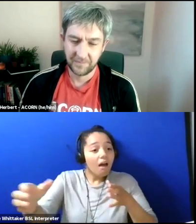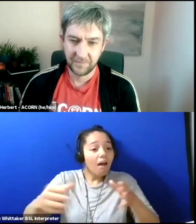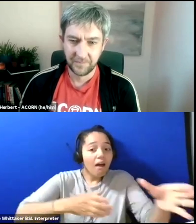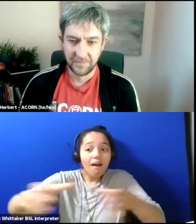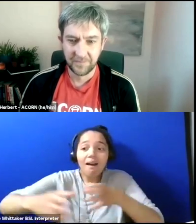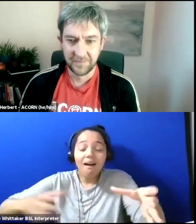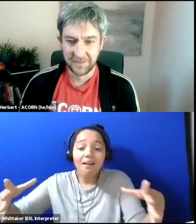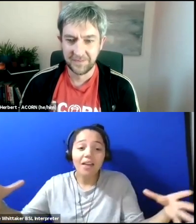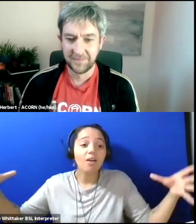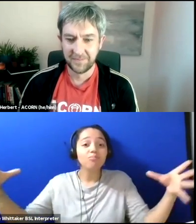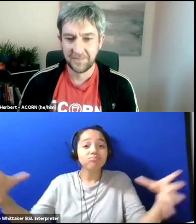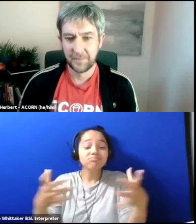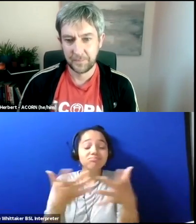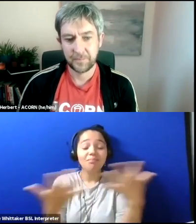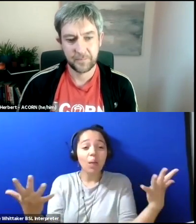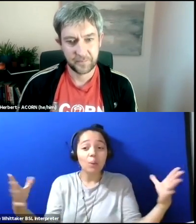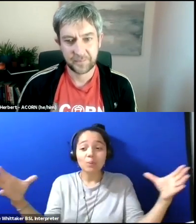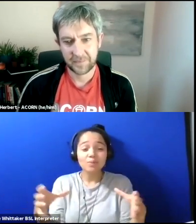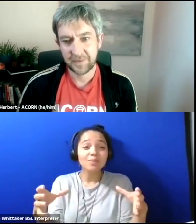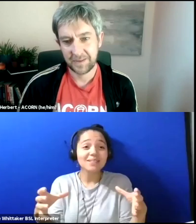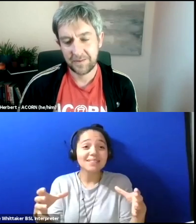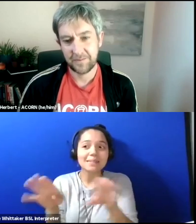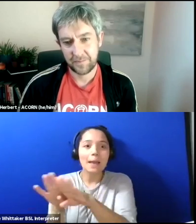then that's loads of people because everybody is on that same battle.